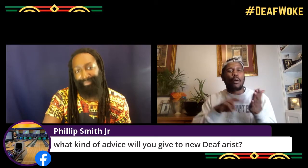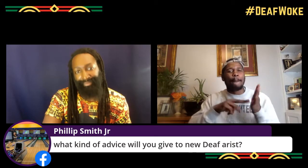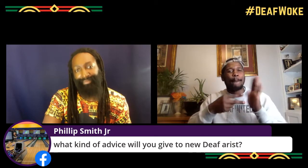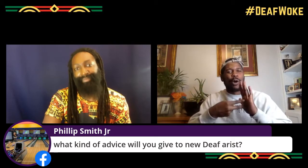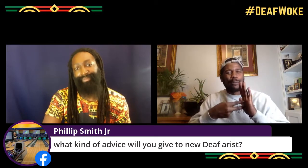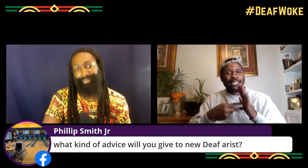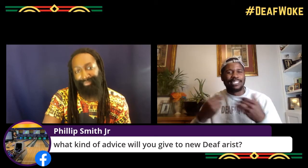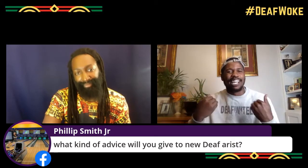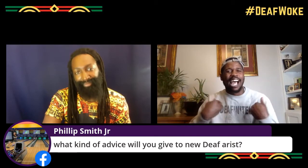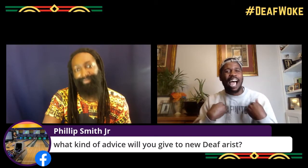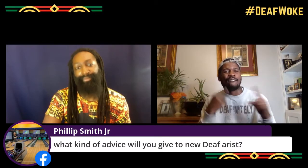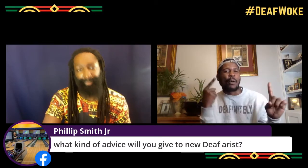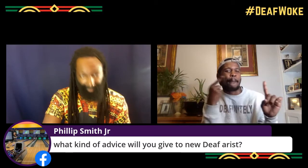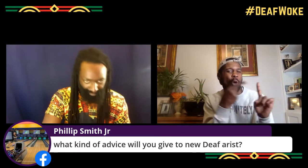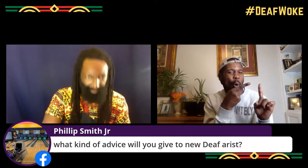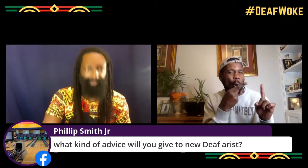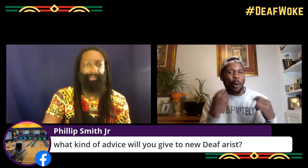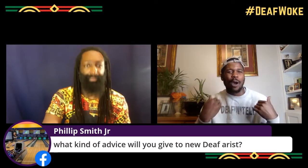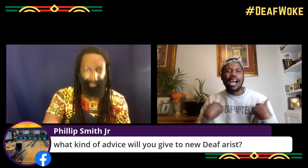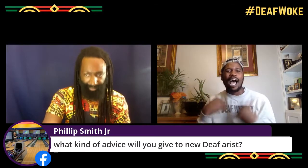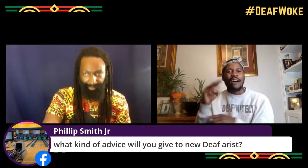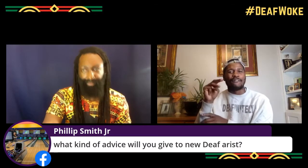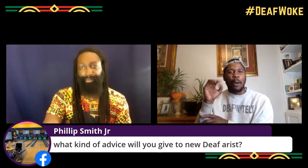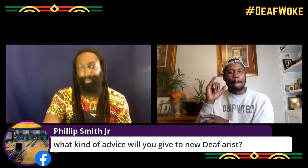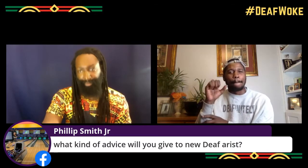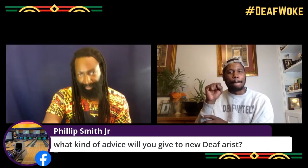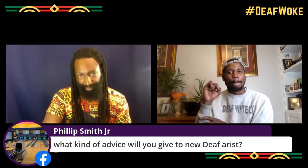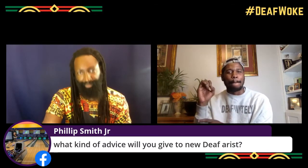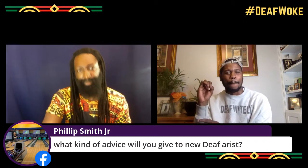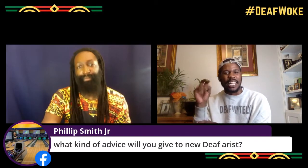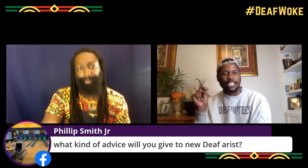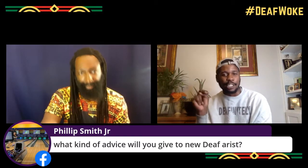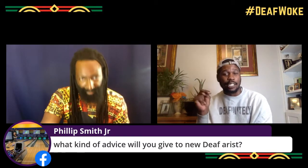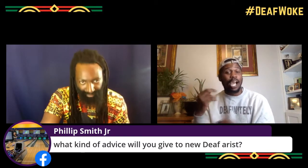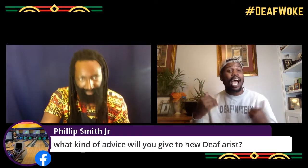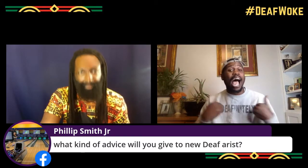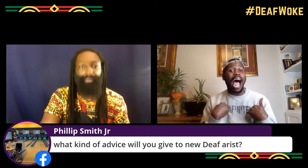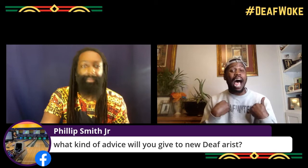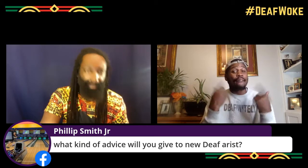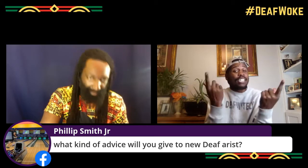But the best thing you can do is have a purpose, is have a goal, a mission,